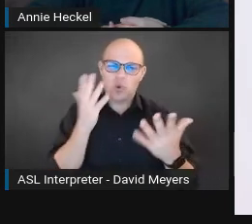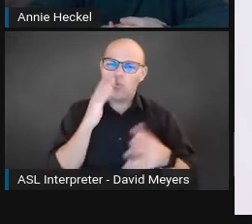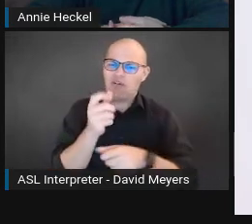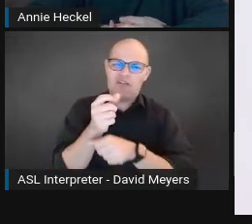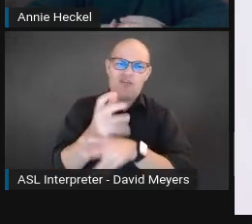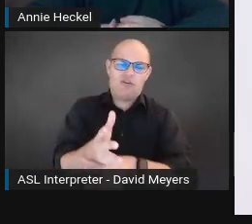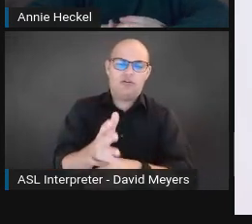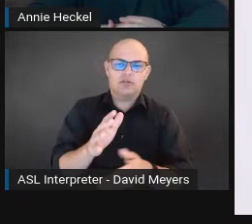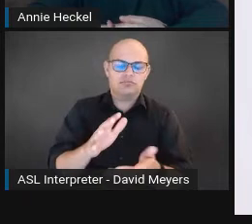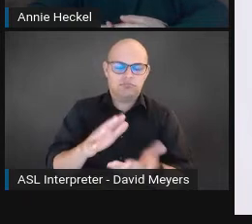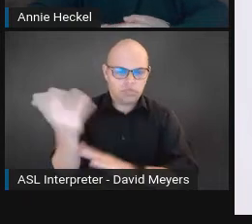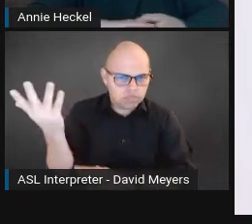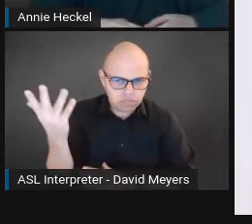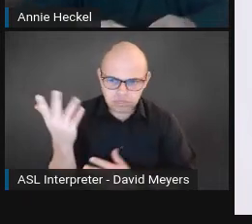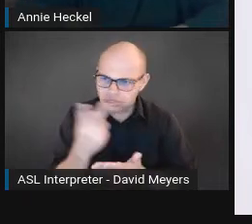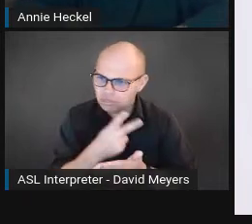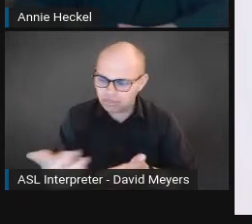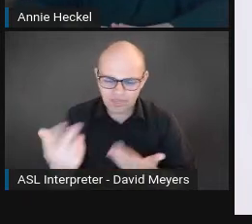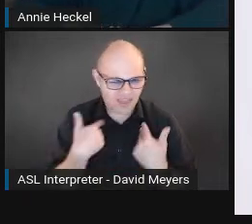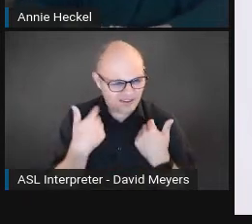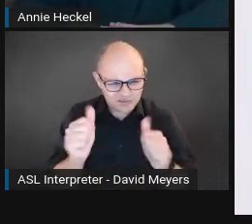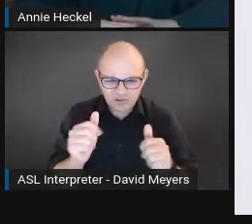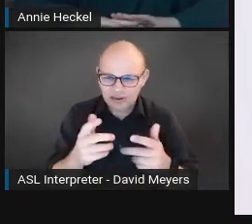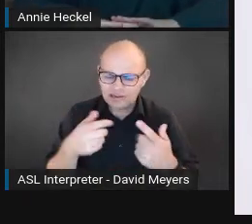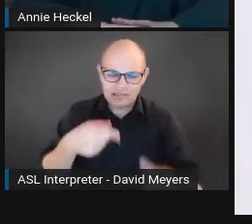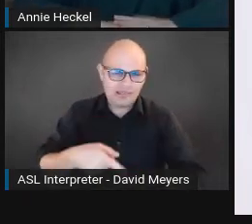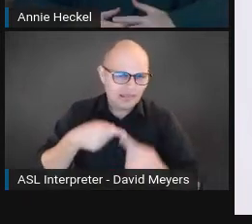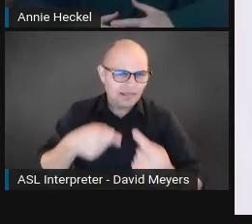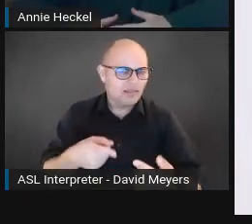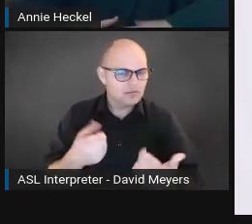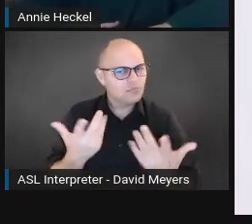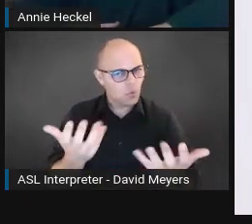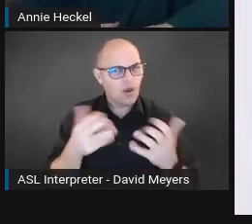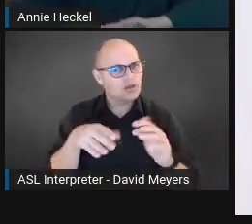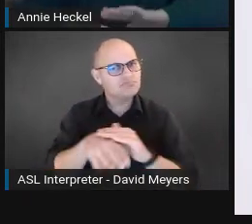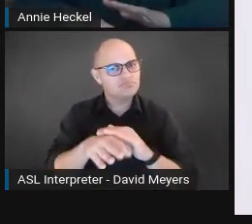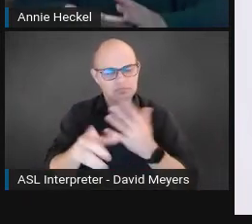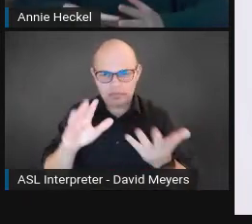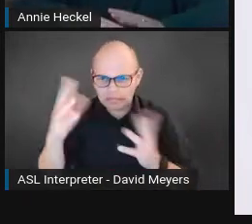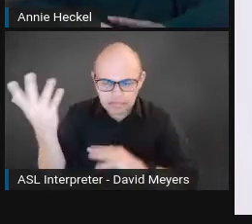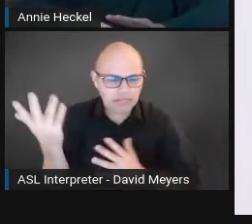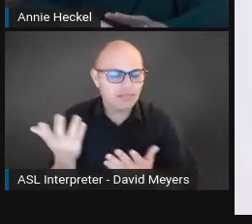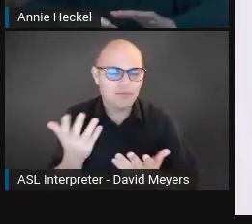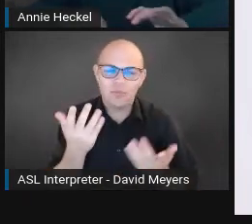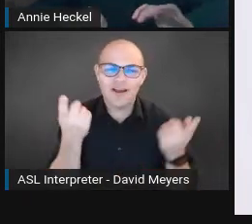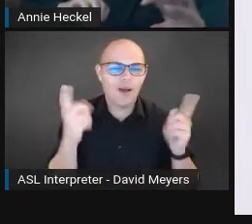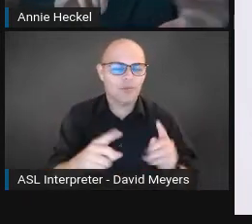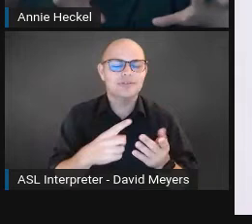to make something accessible is that they heard about ARIA somewhere somehow, and somebody told them